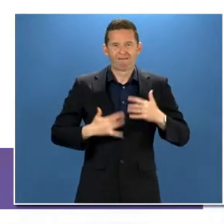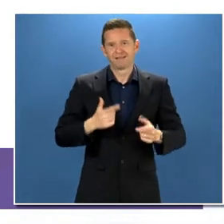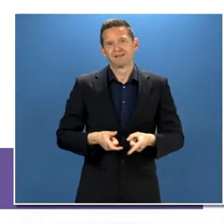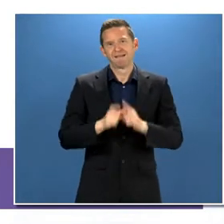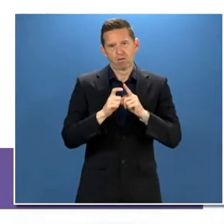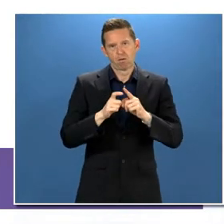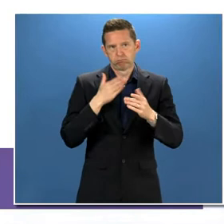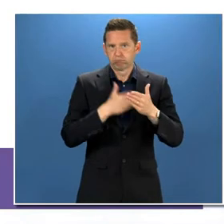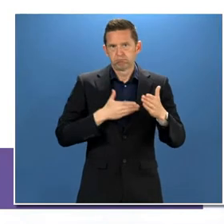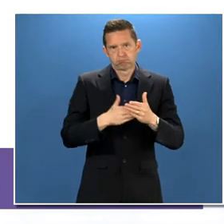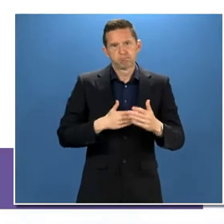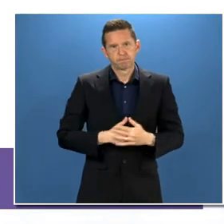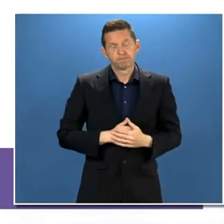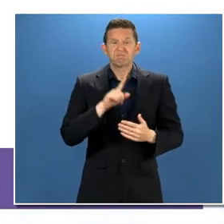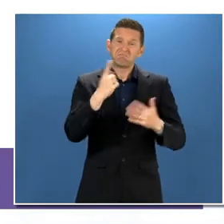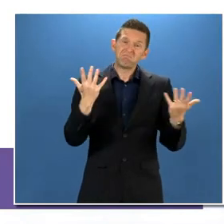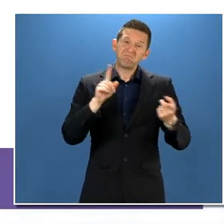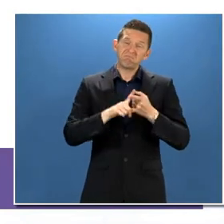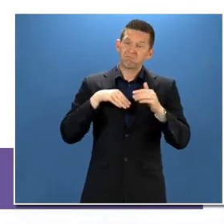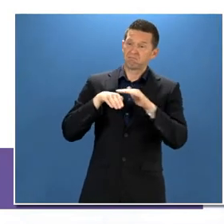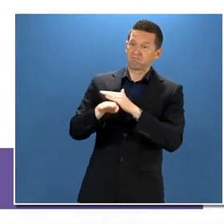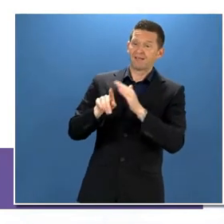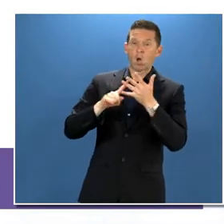But for me living in Oxford, it was about the life experience.